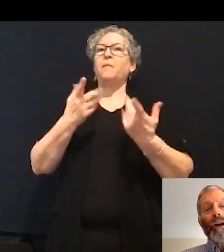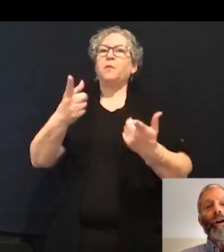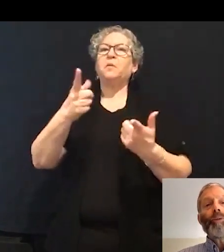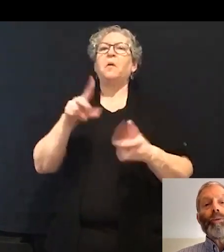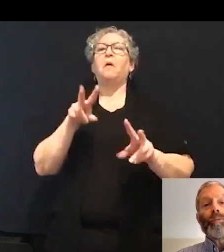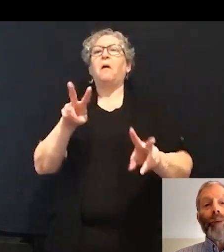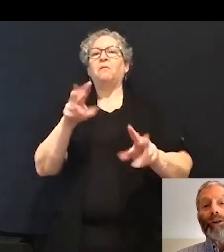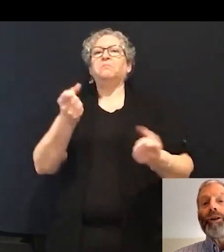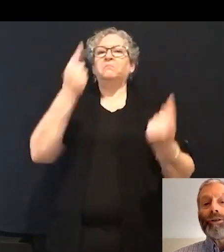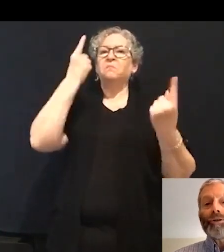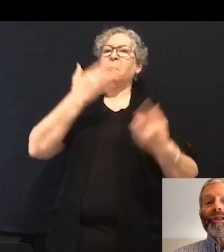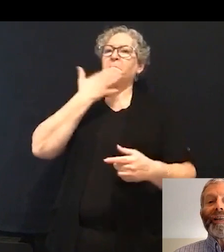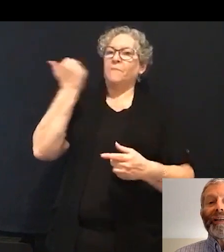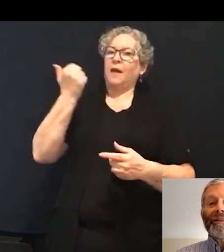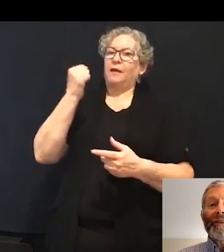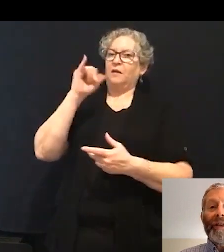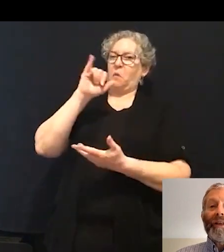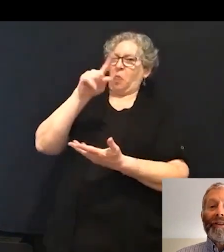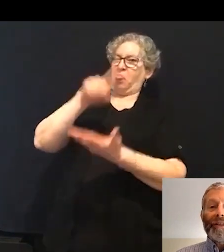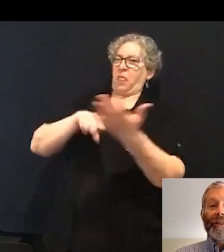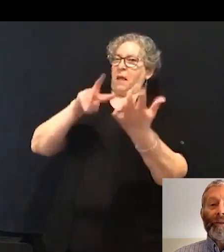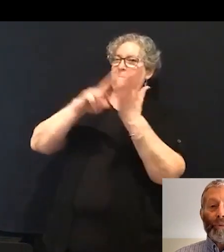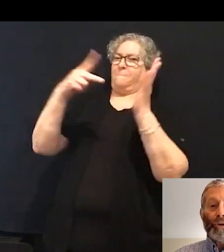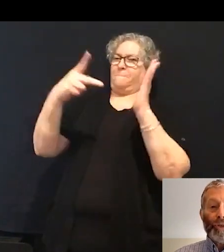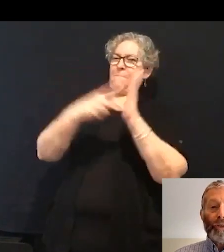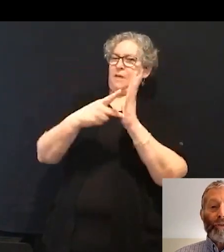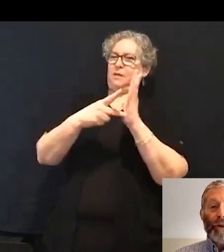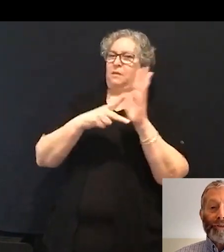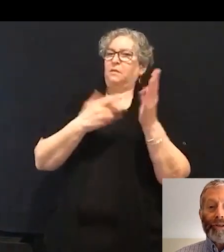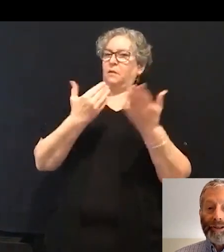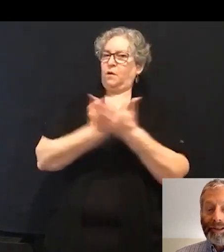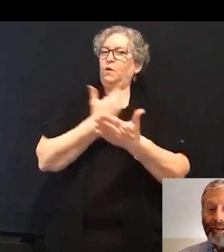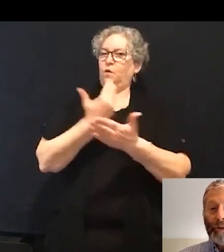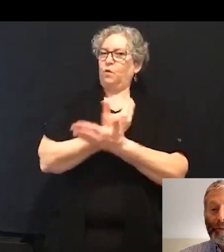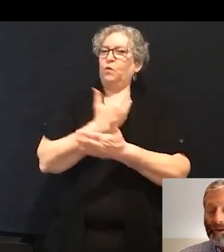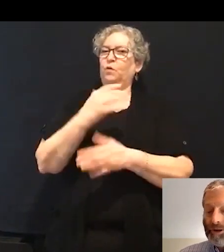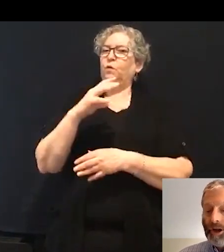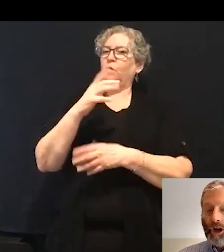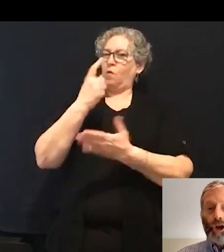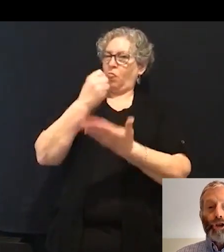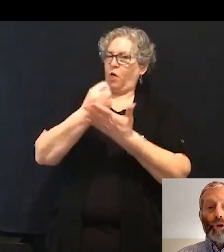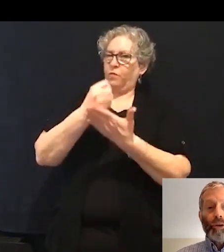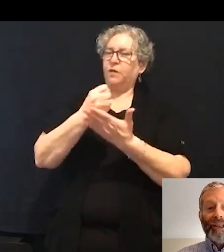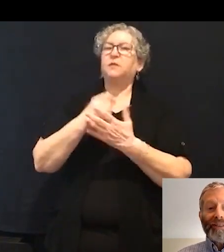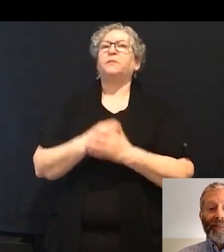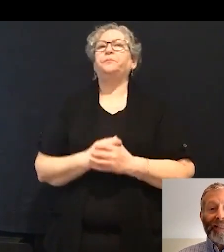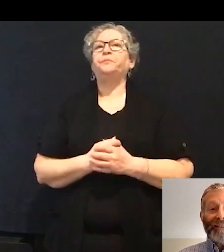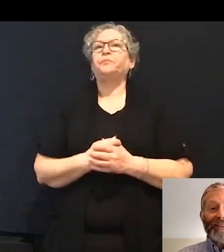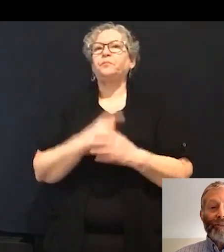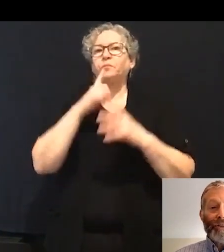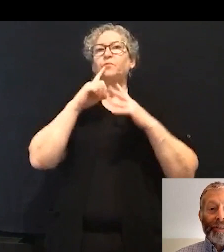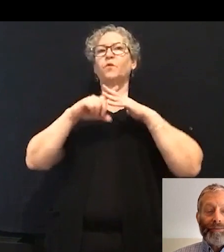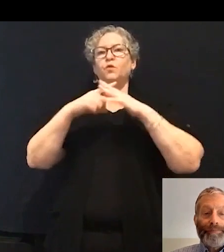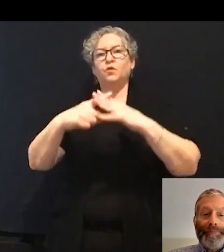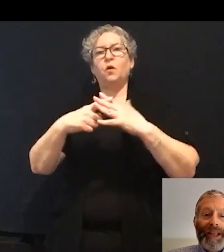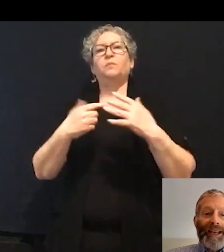will help you better understand the emerging cross-cutting therapies. So let's get started.